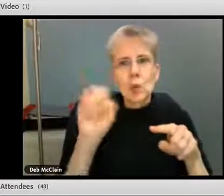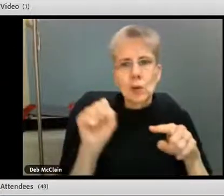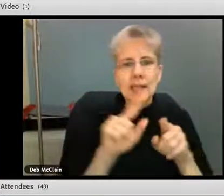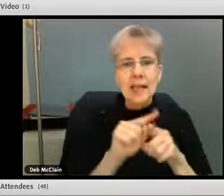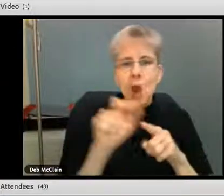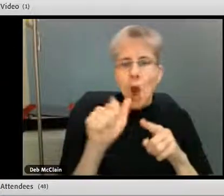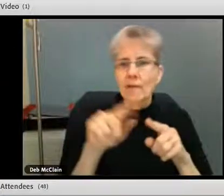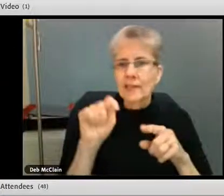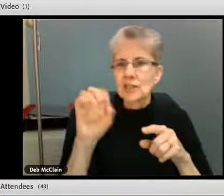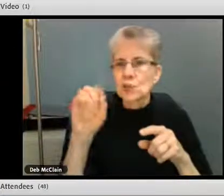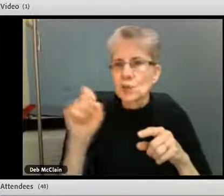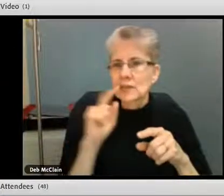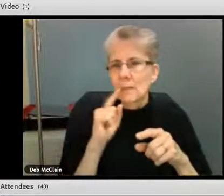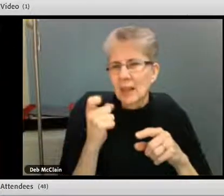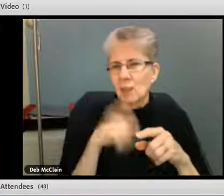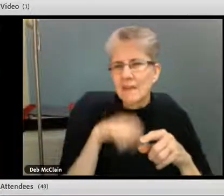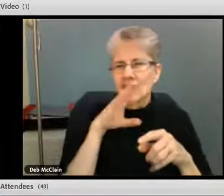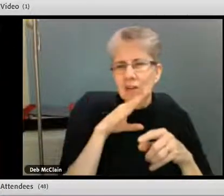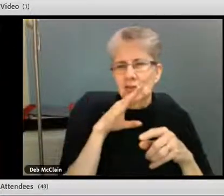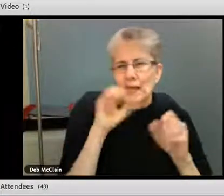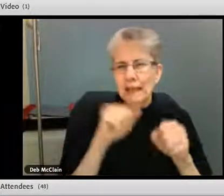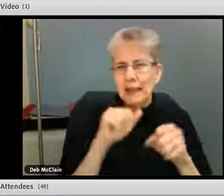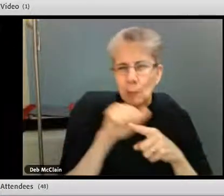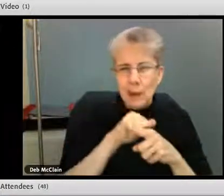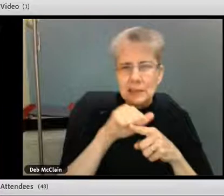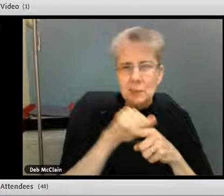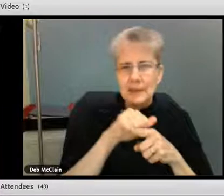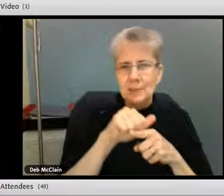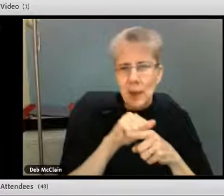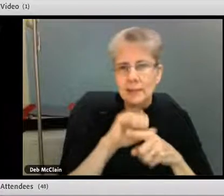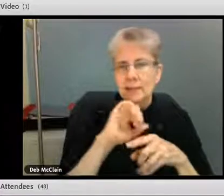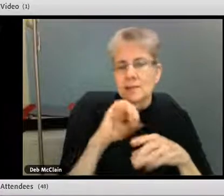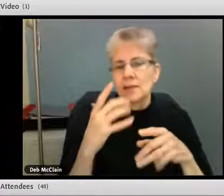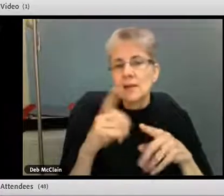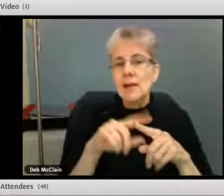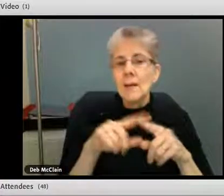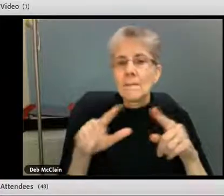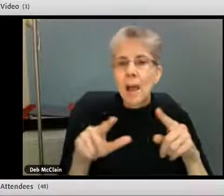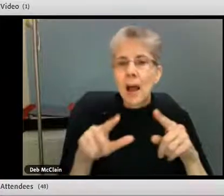so practice goes a long way. The cloning tool, it can be a little clunky.